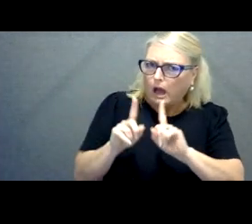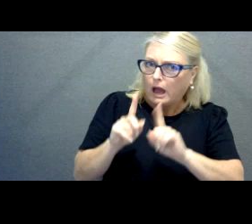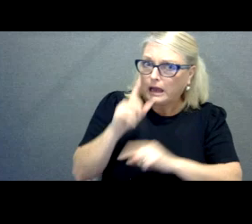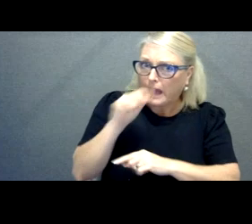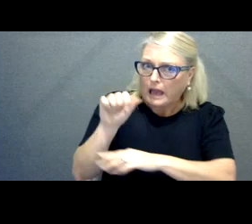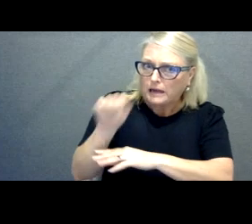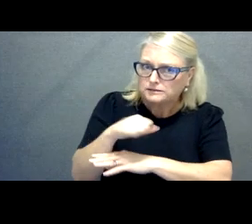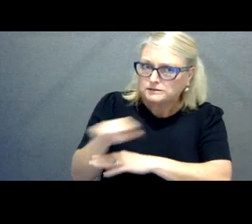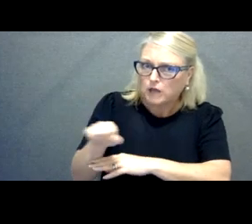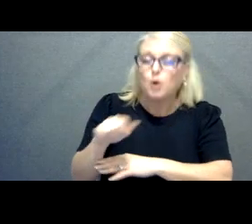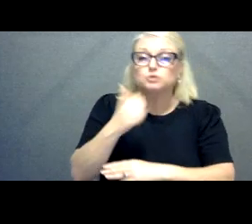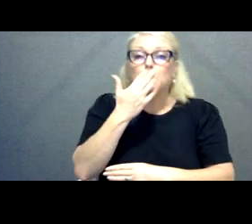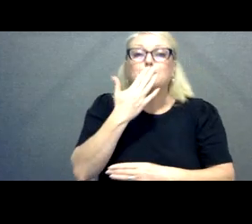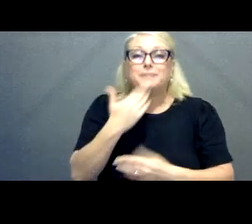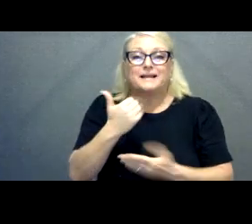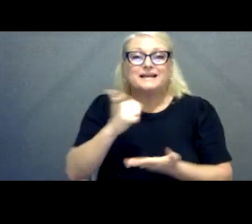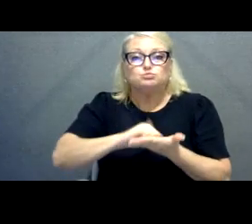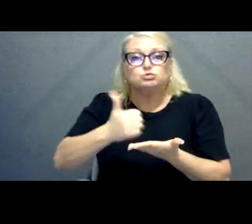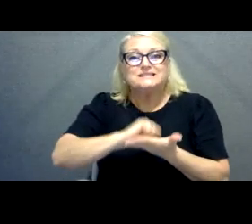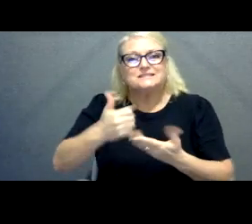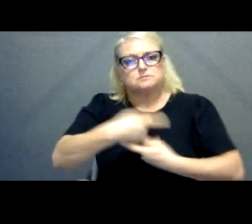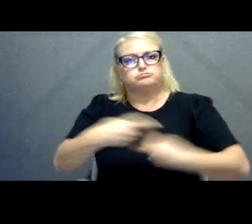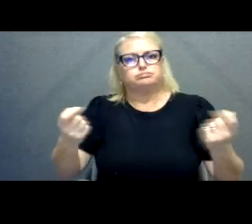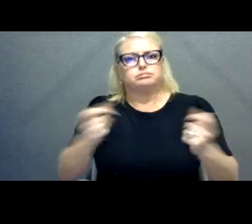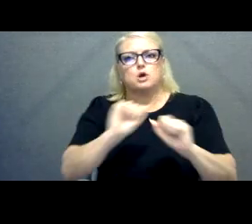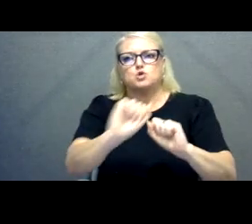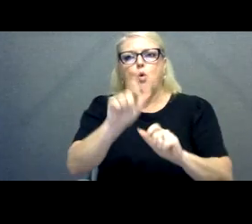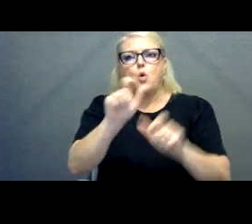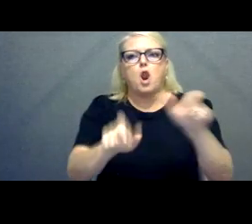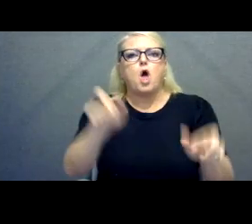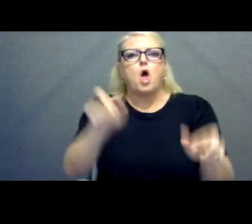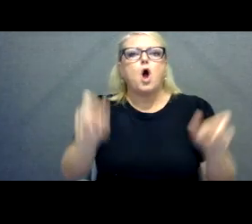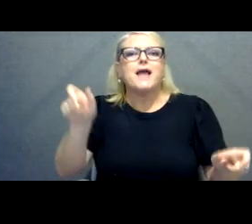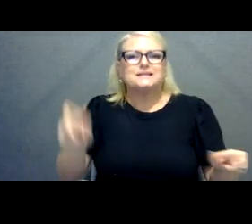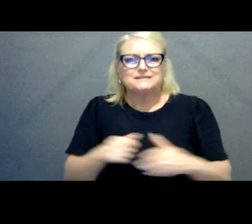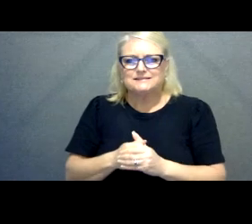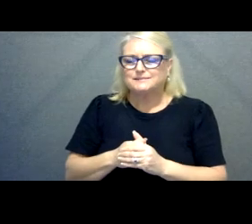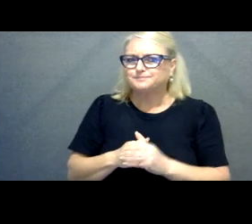to apply for legal aid we can put a link to that fact sheet in the email that we send with the